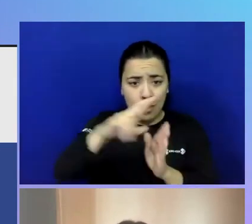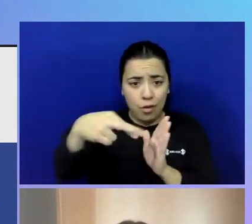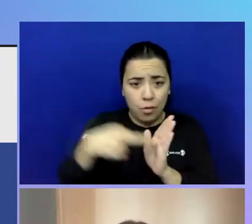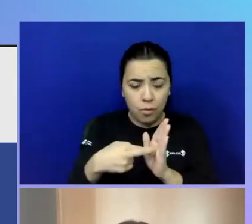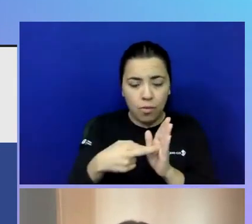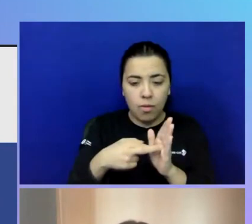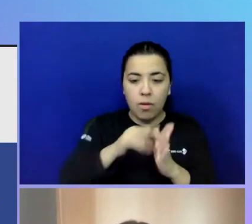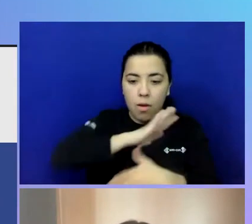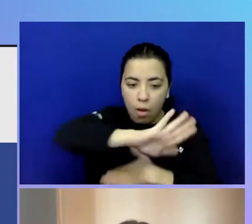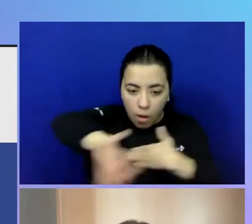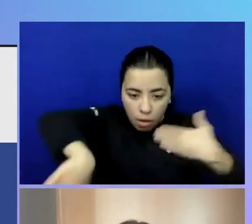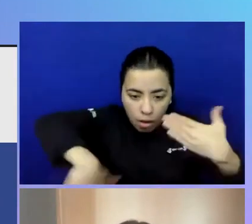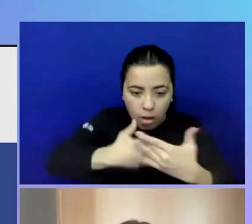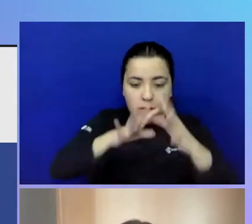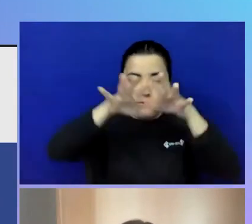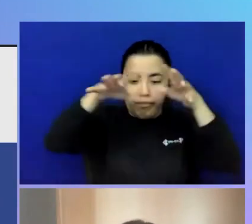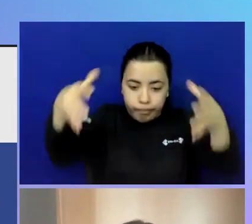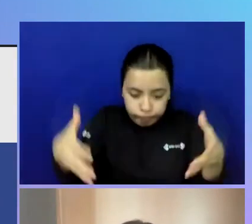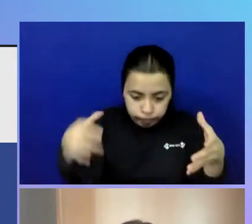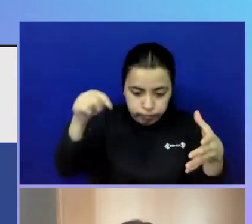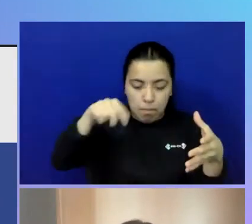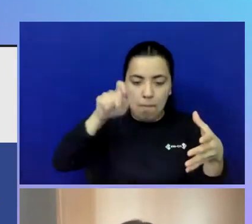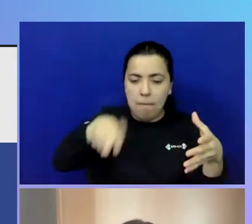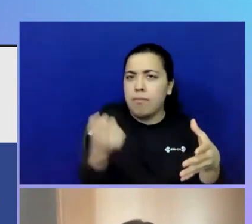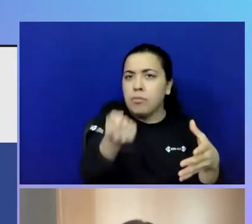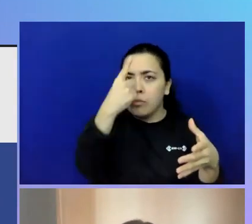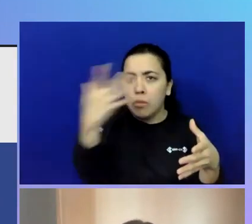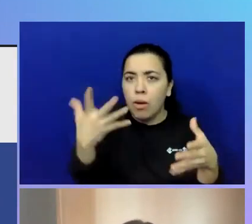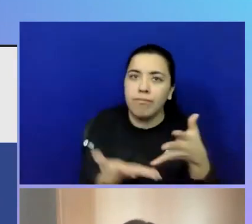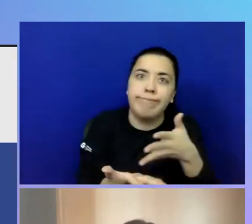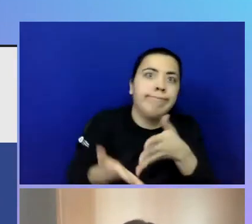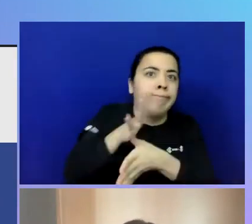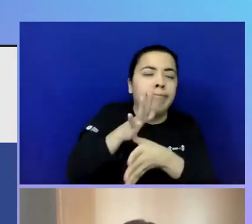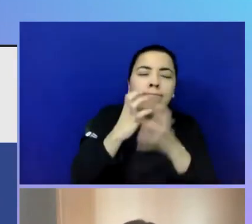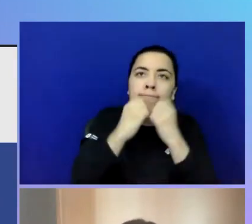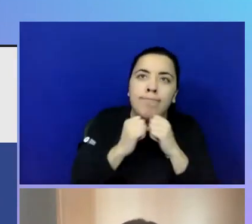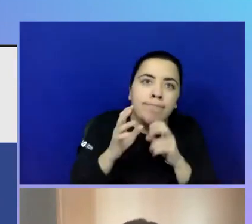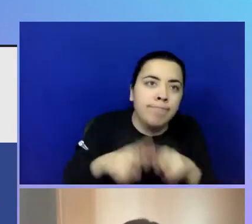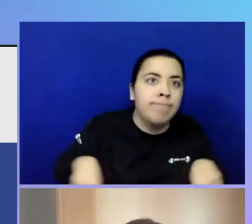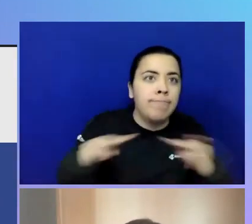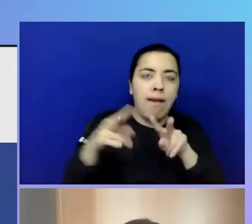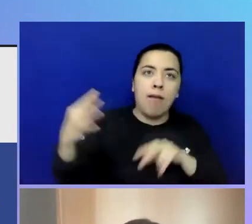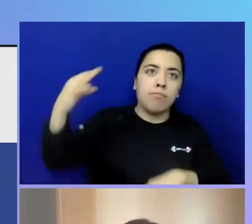accessibility, its impact, and the guidelines that we wanted to